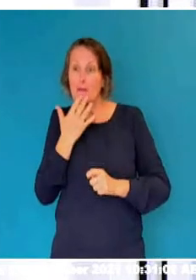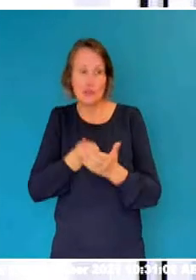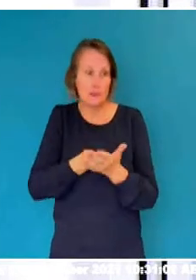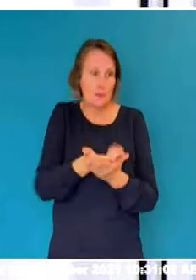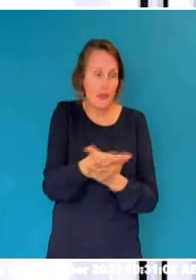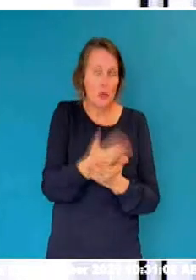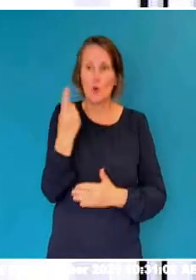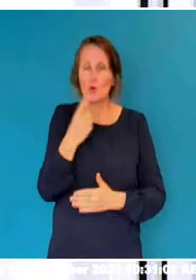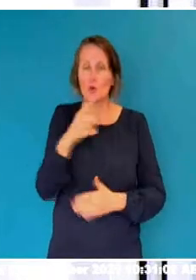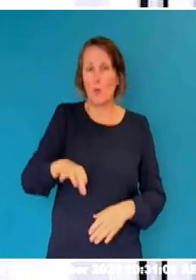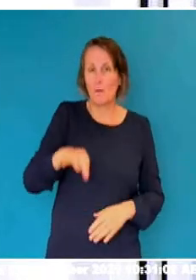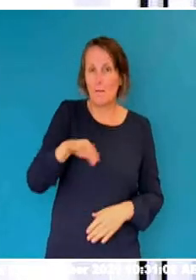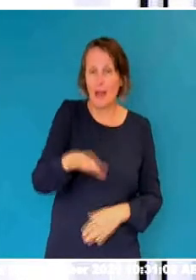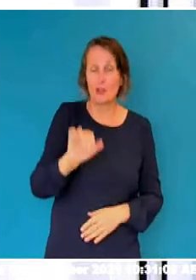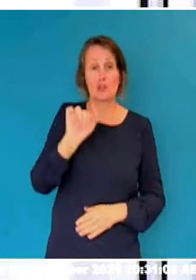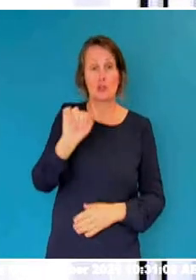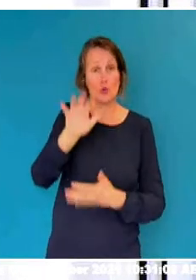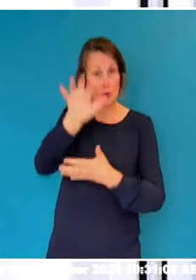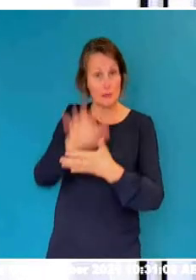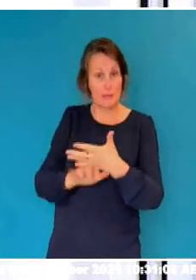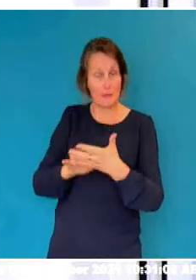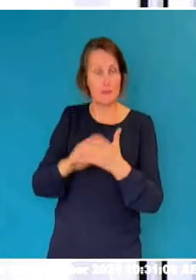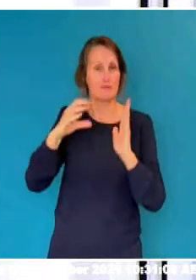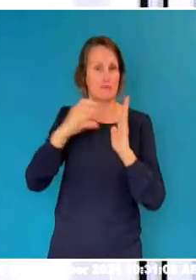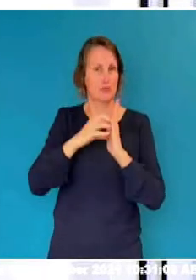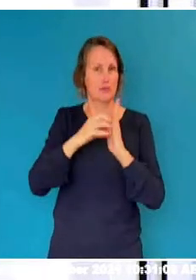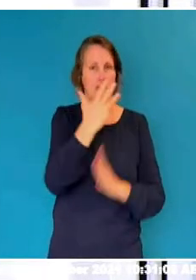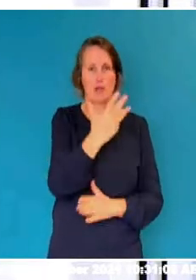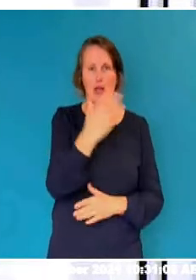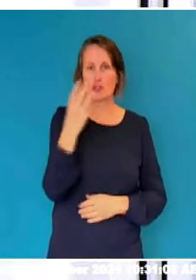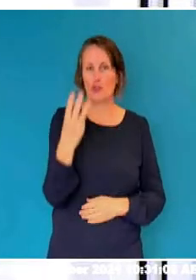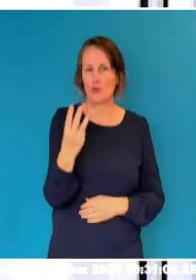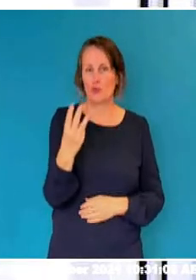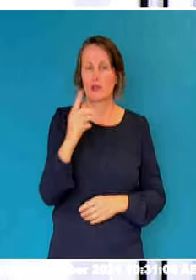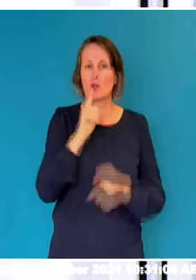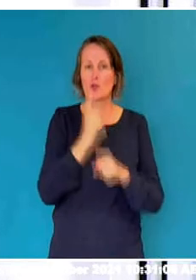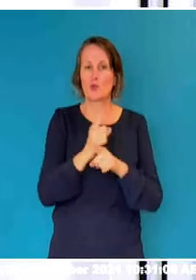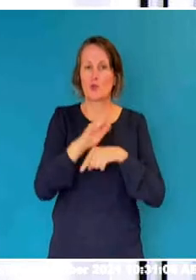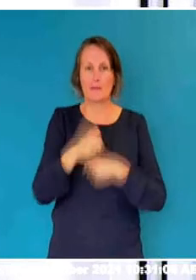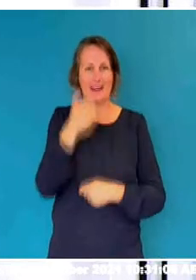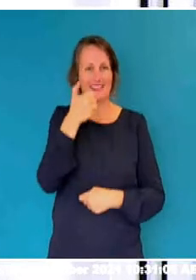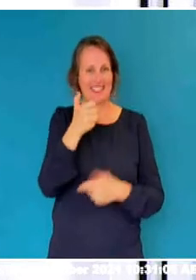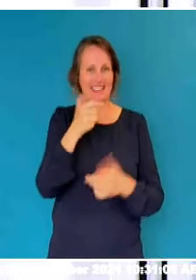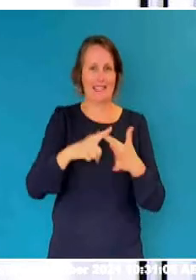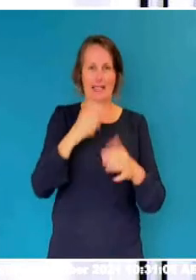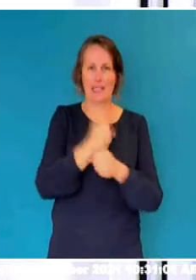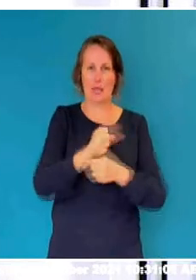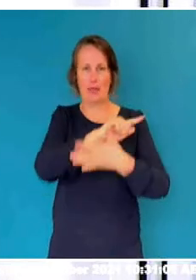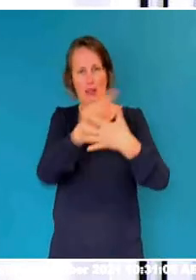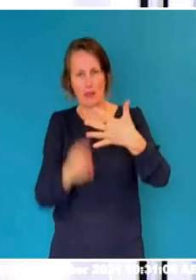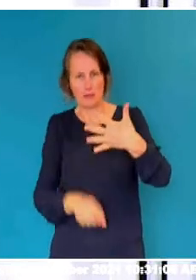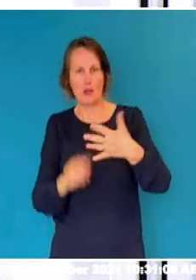In your statement at paragraph 93, you gave six illustrative examples of the kinds of